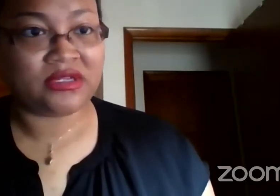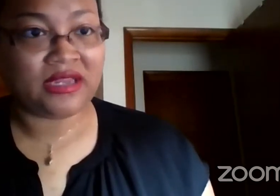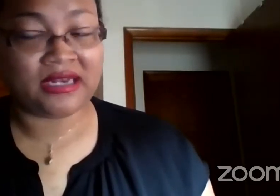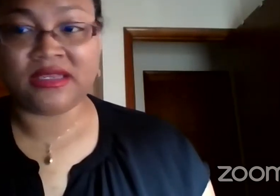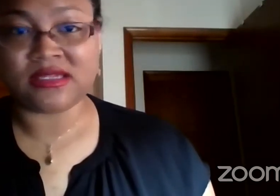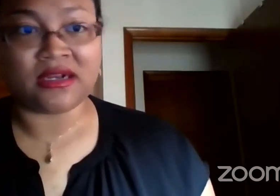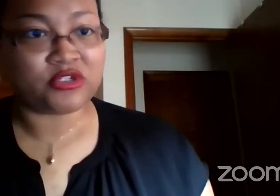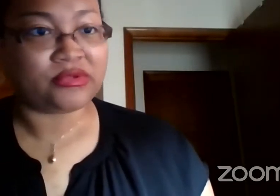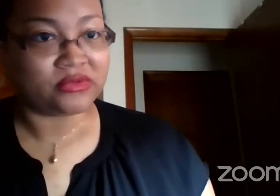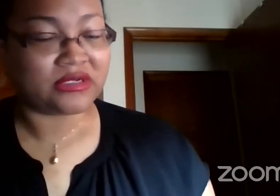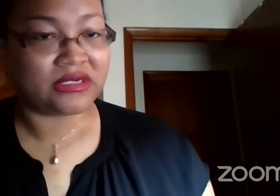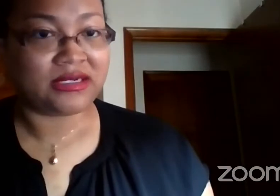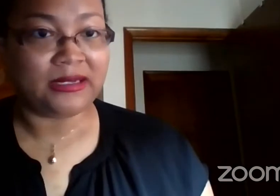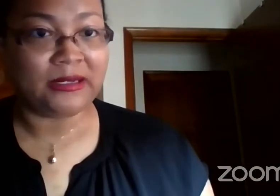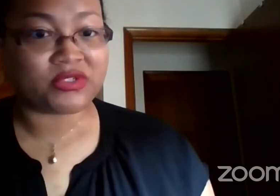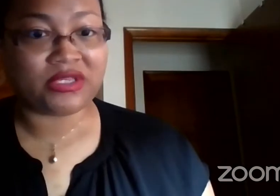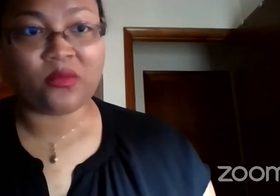student and entrepreneur.